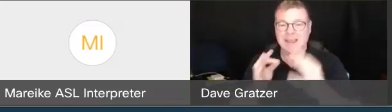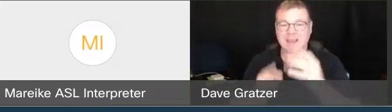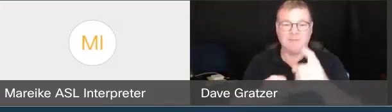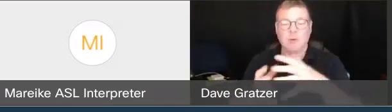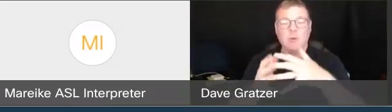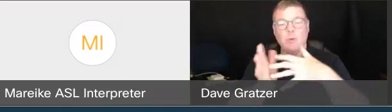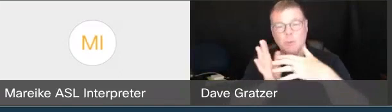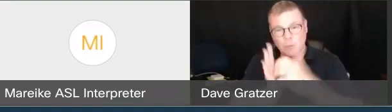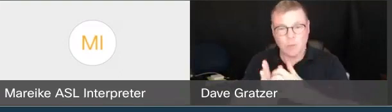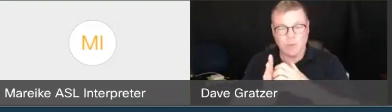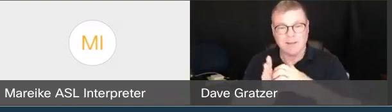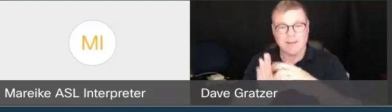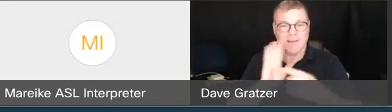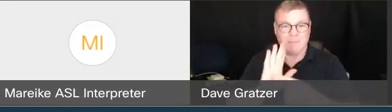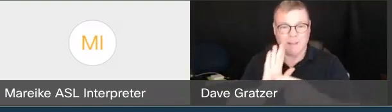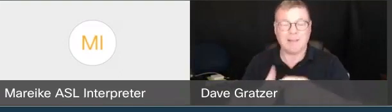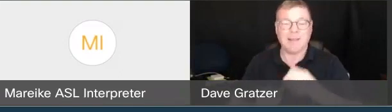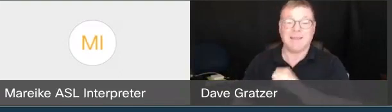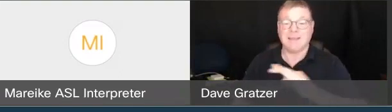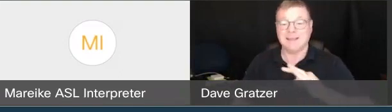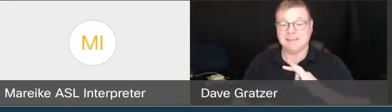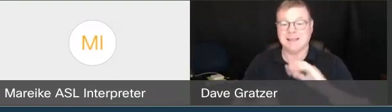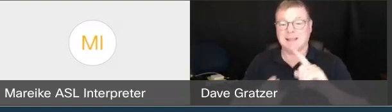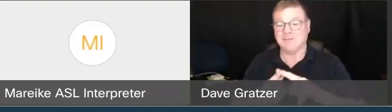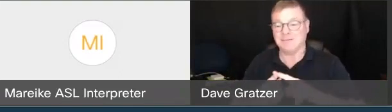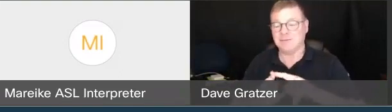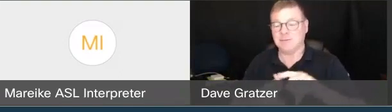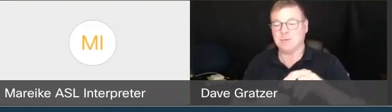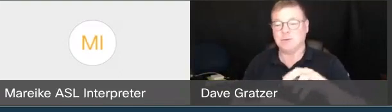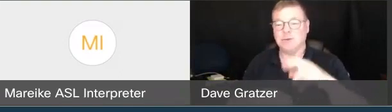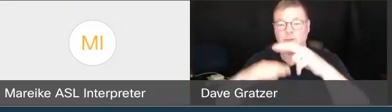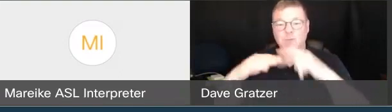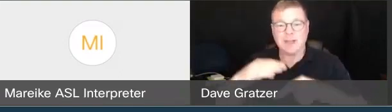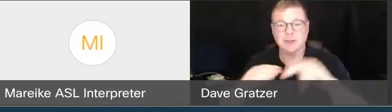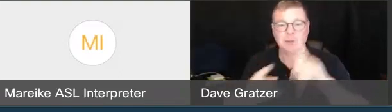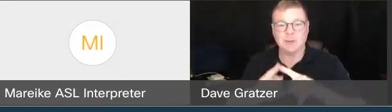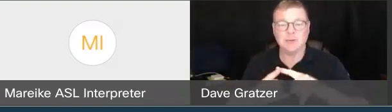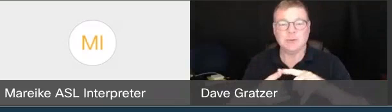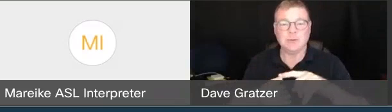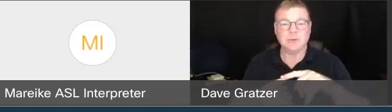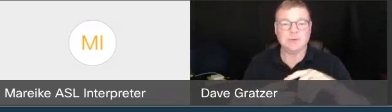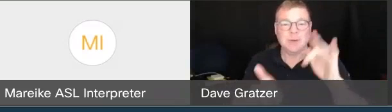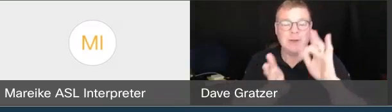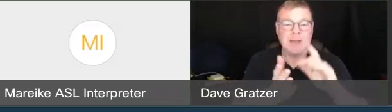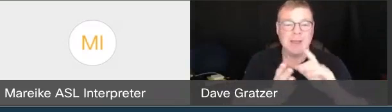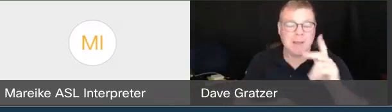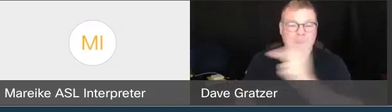if you compromise the staff to consumer ratio, or if you don't do 24/7 wraparound services,